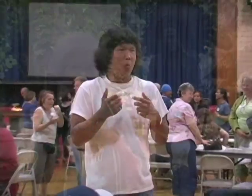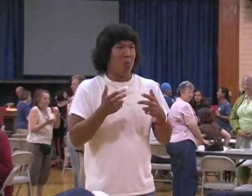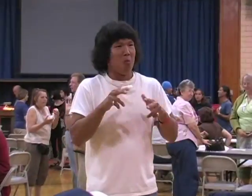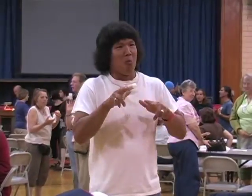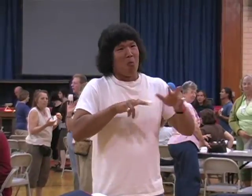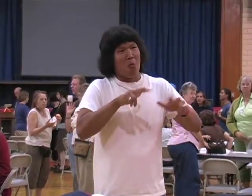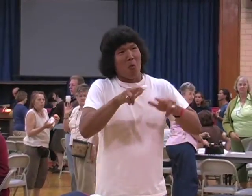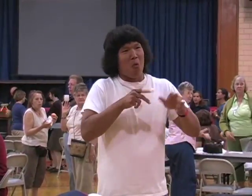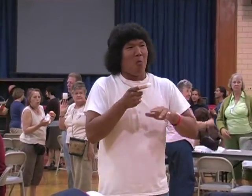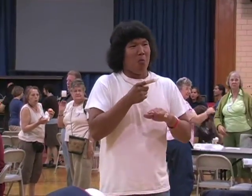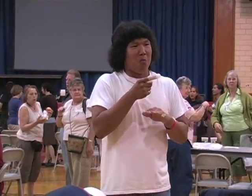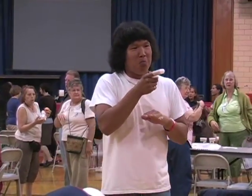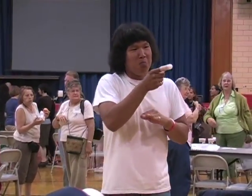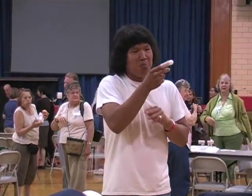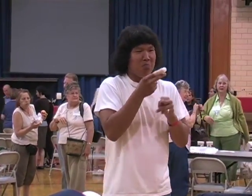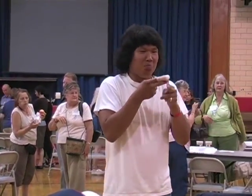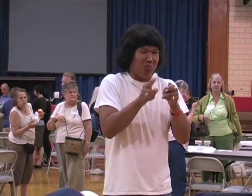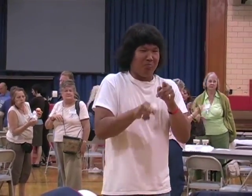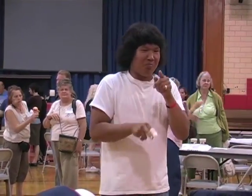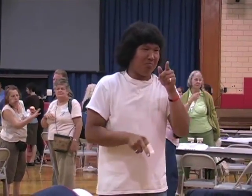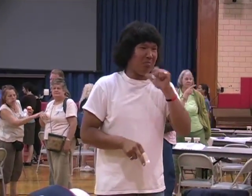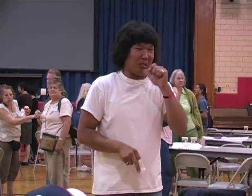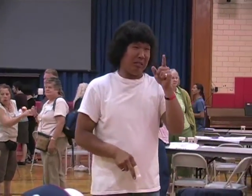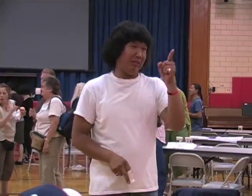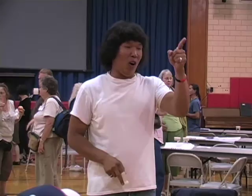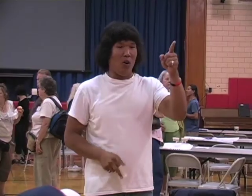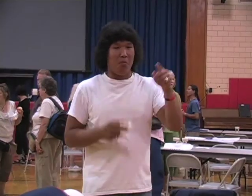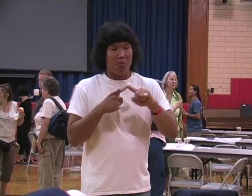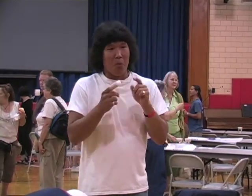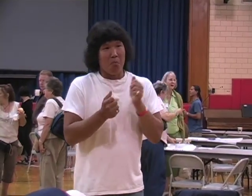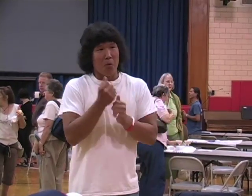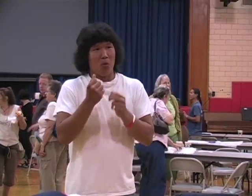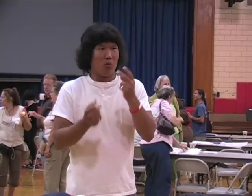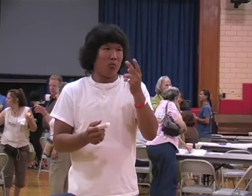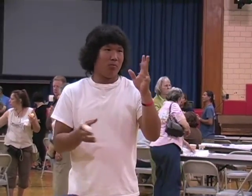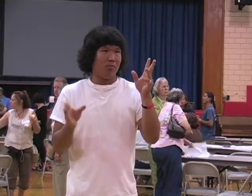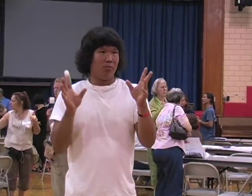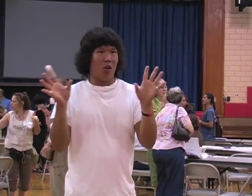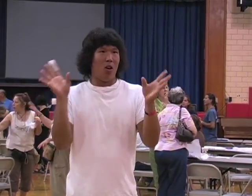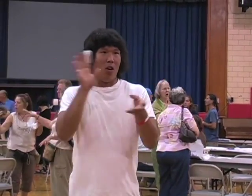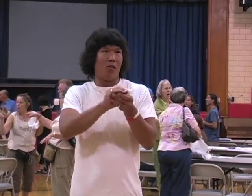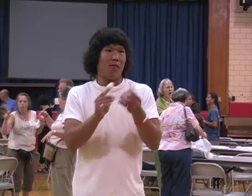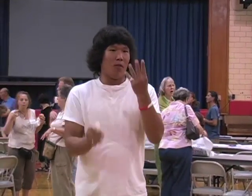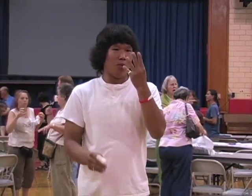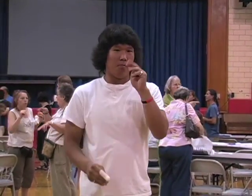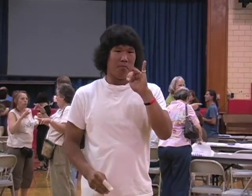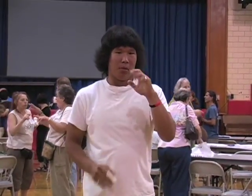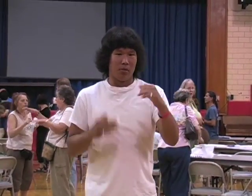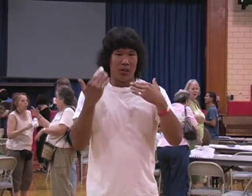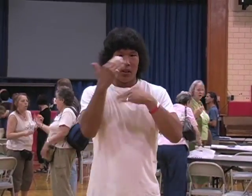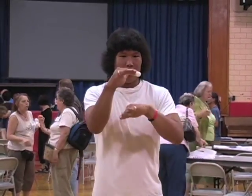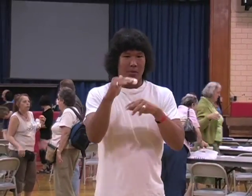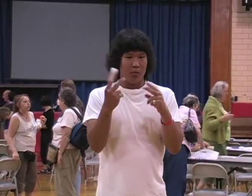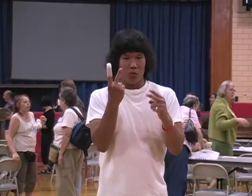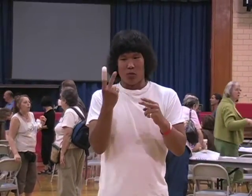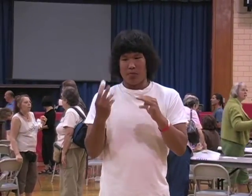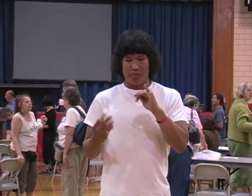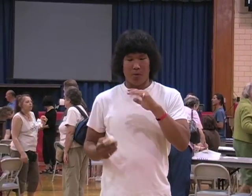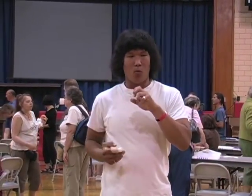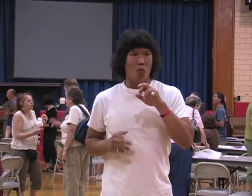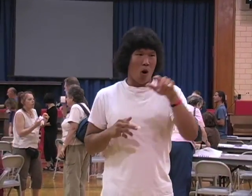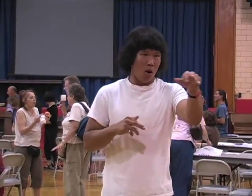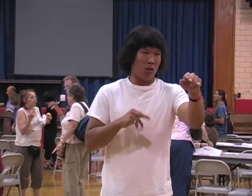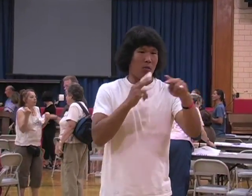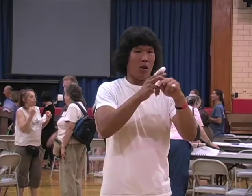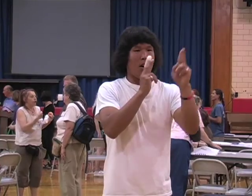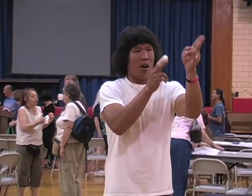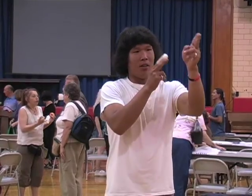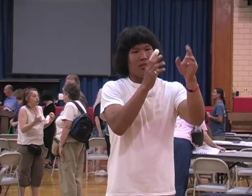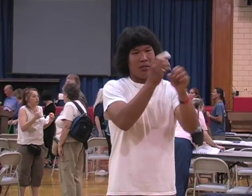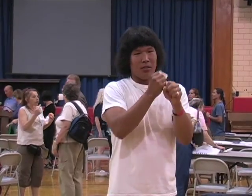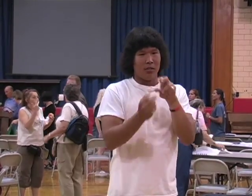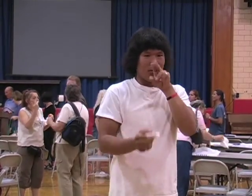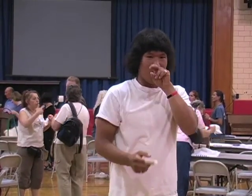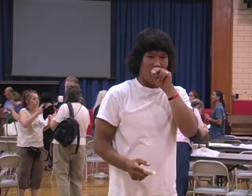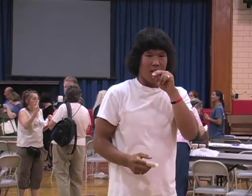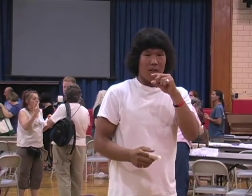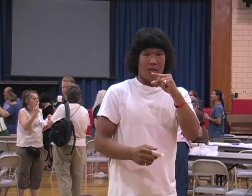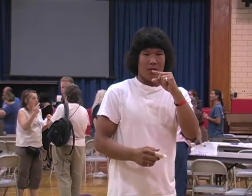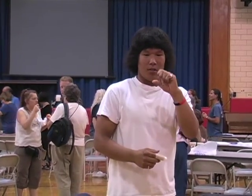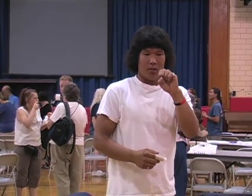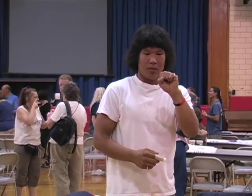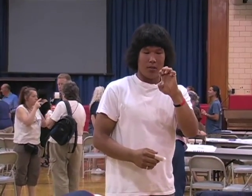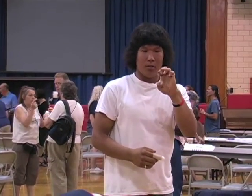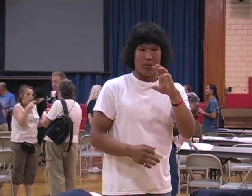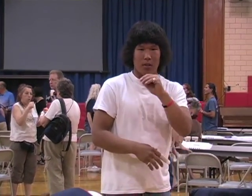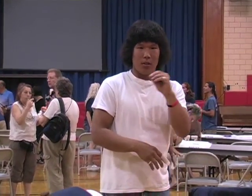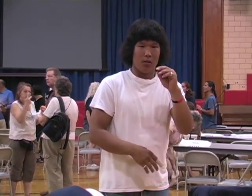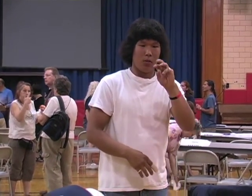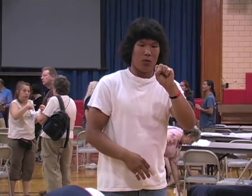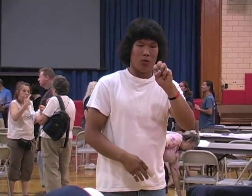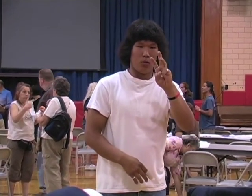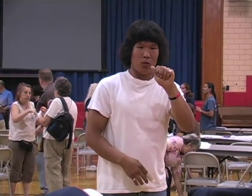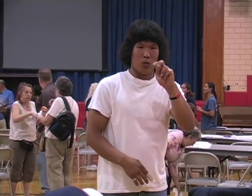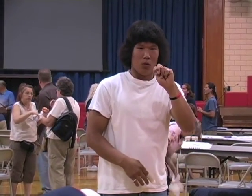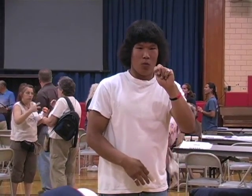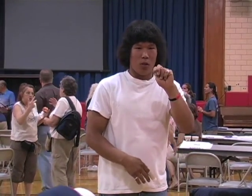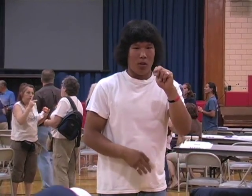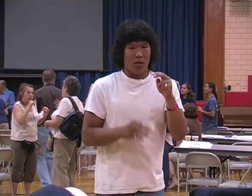I walked for a short time and not that far. At most two miles one way so it totals up to 4 miles round trip for hunting birds- Gooses and Swans.